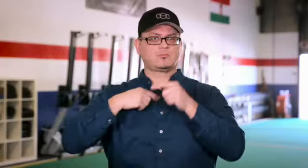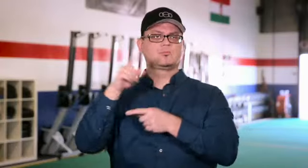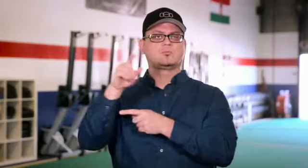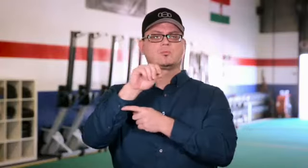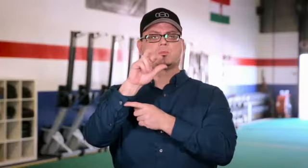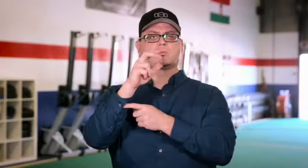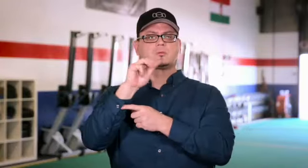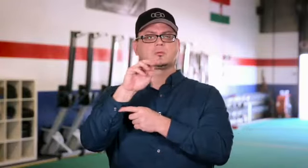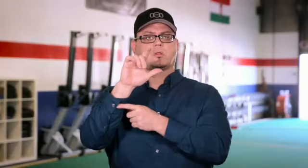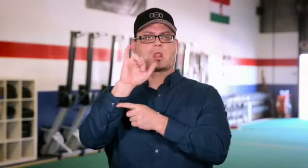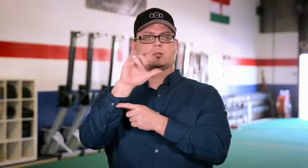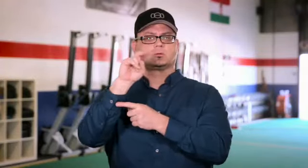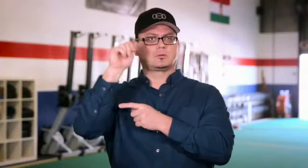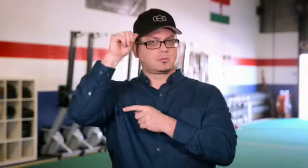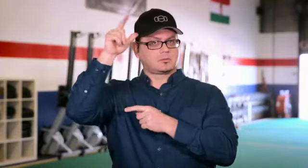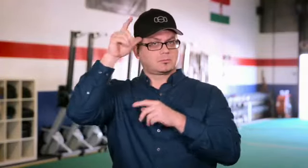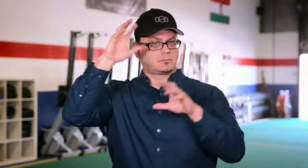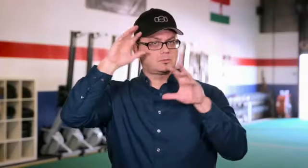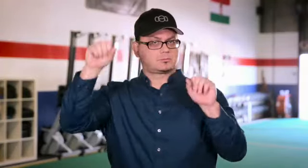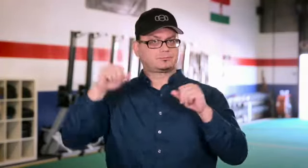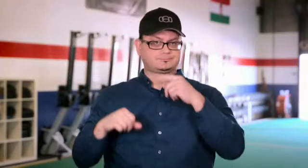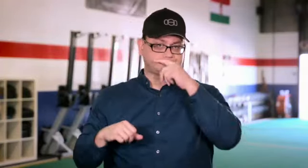was Abraham Lincoln, the president.